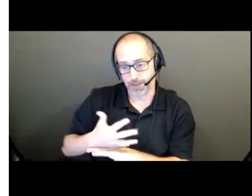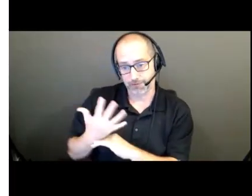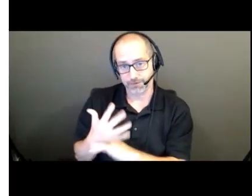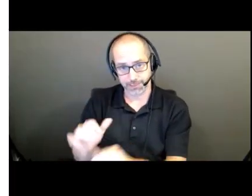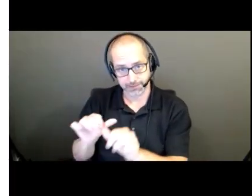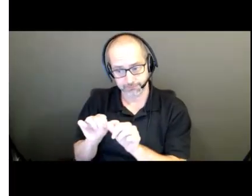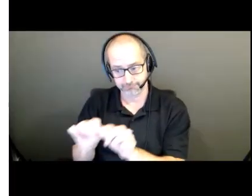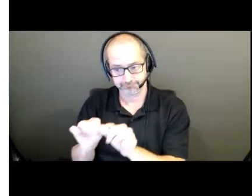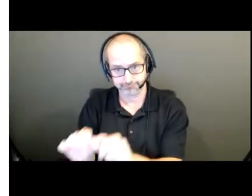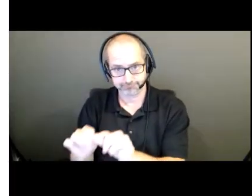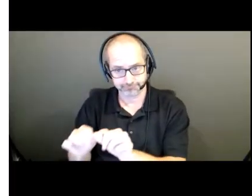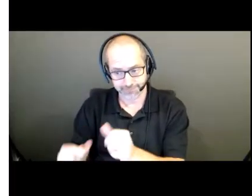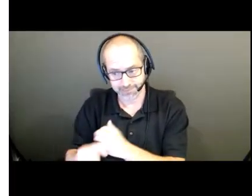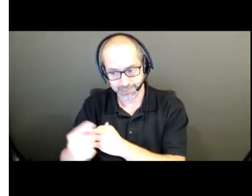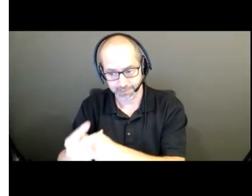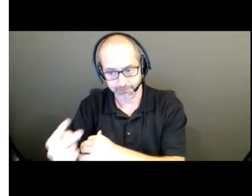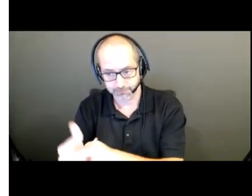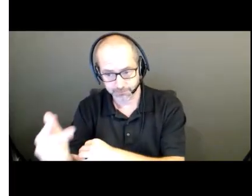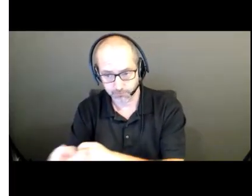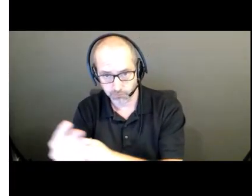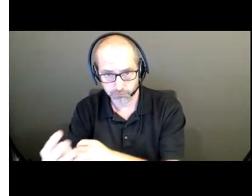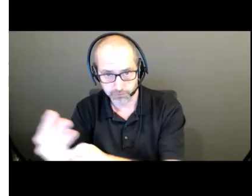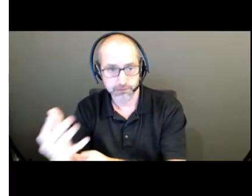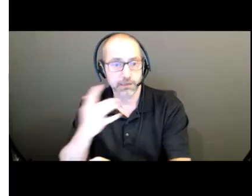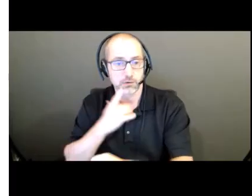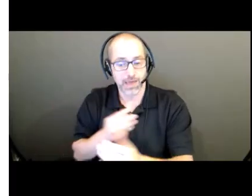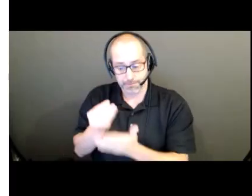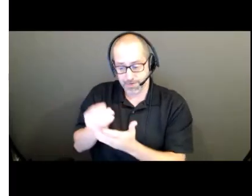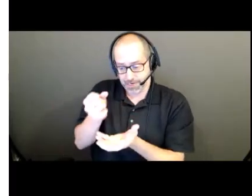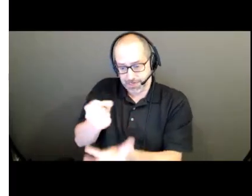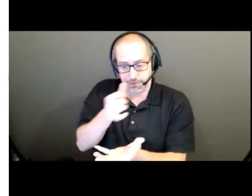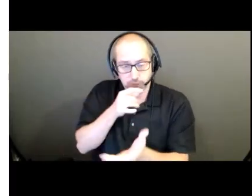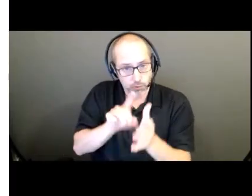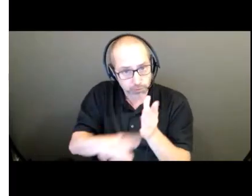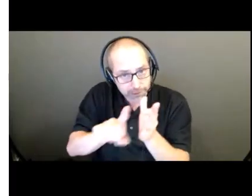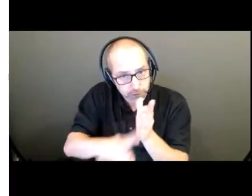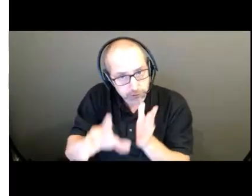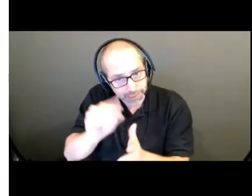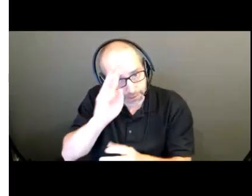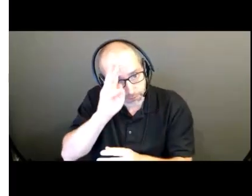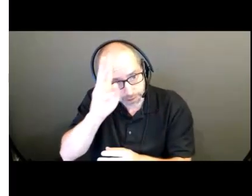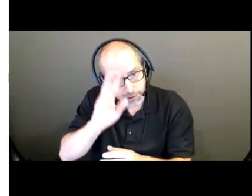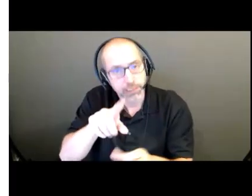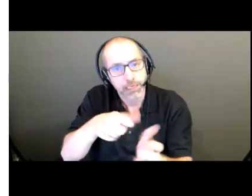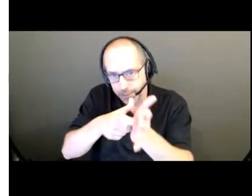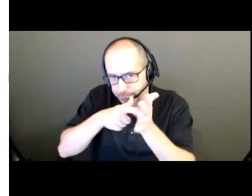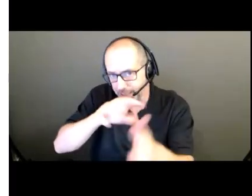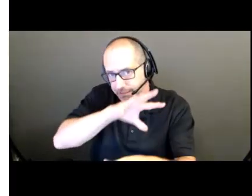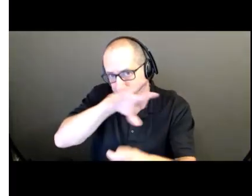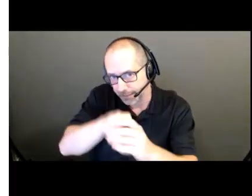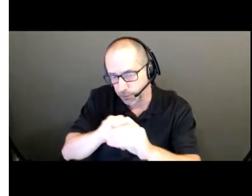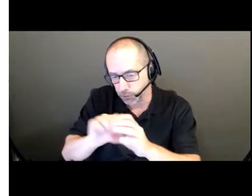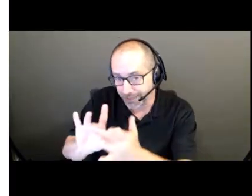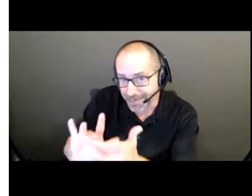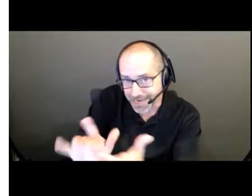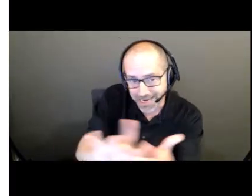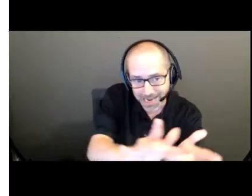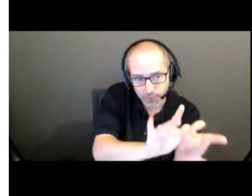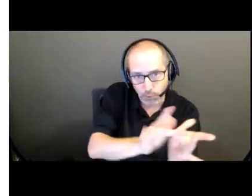Funding supports creative research and creation, and it must include networking activities within the context of a residency abroad.